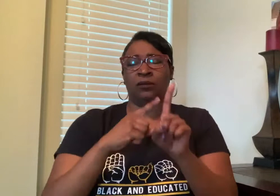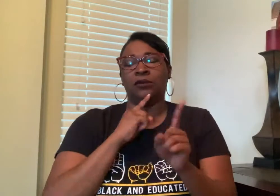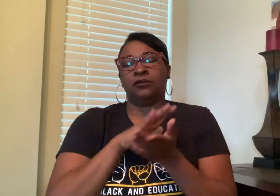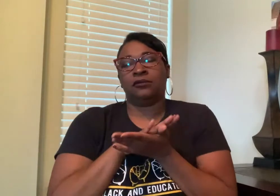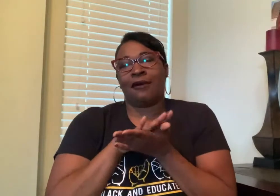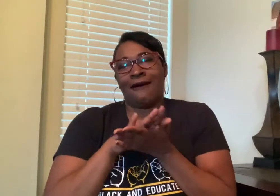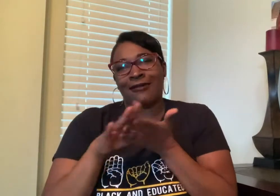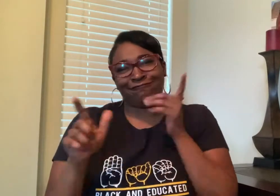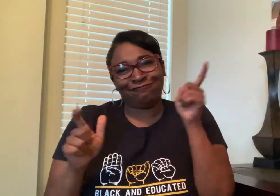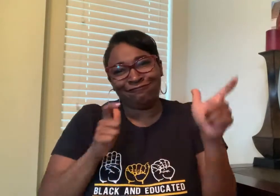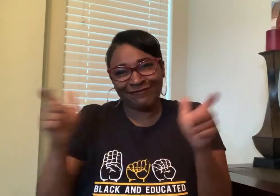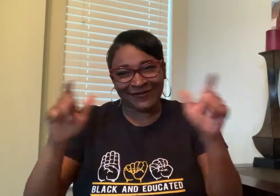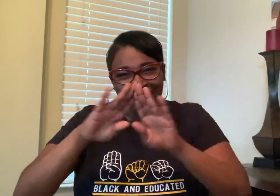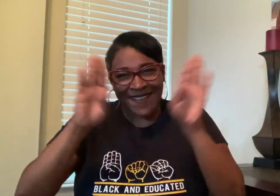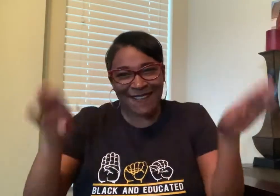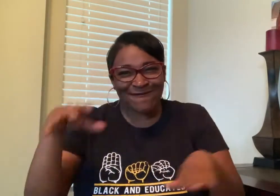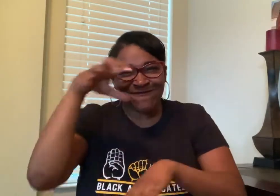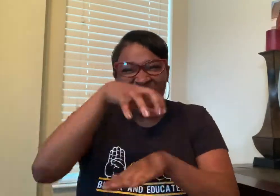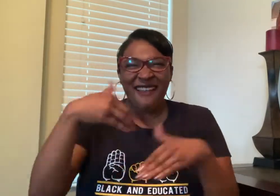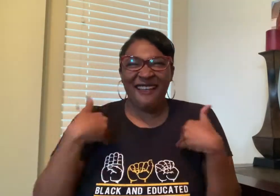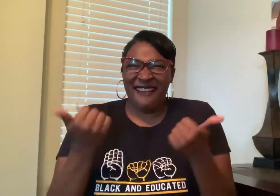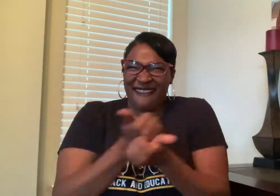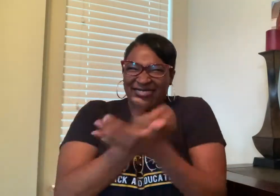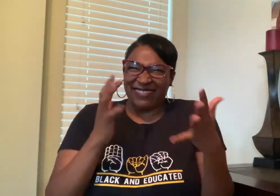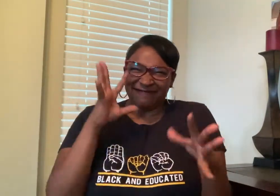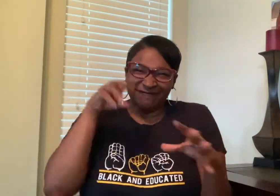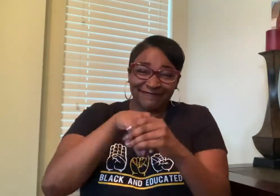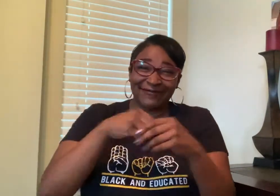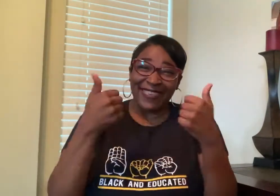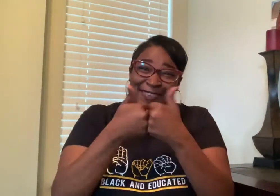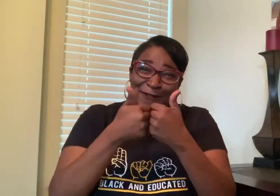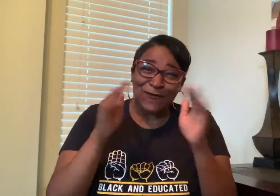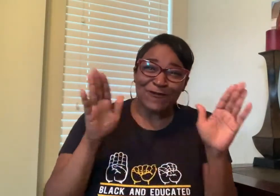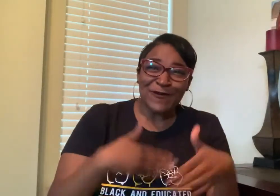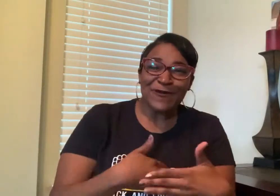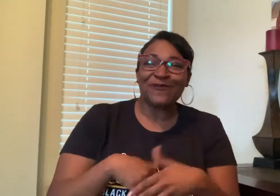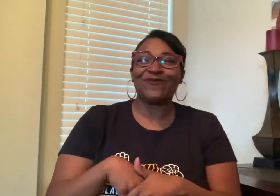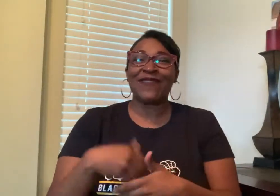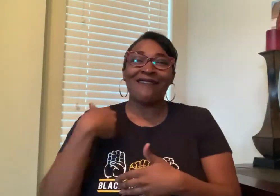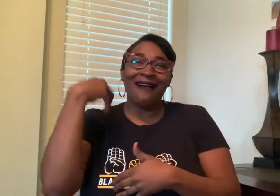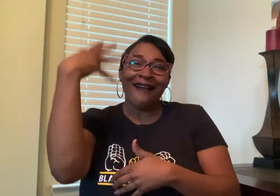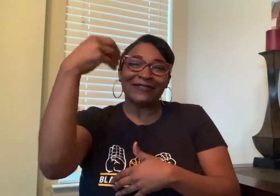The house was massive and gorgeous, complete with a gameroom, an outdoor sitting area and